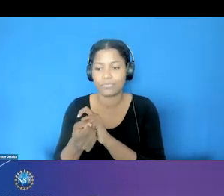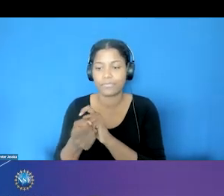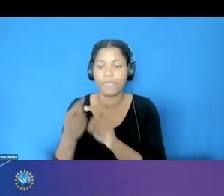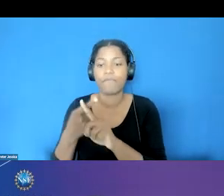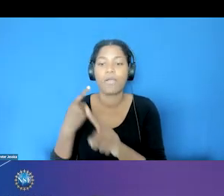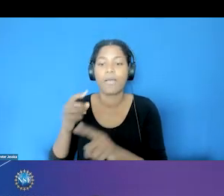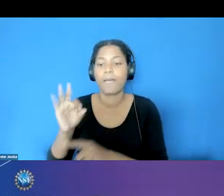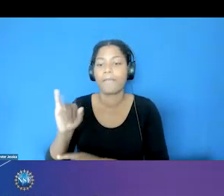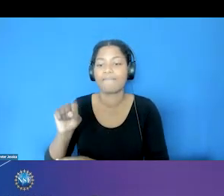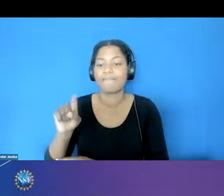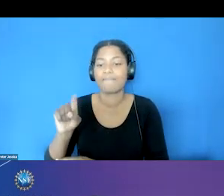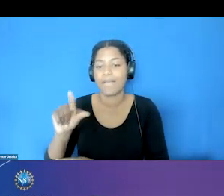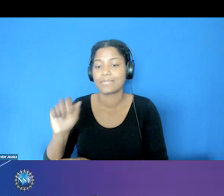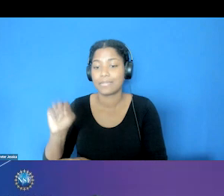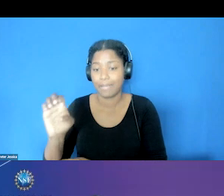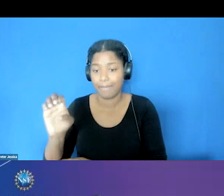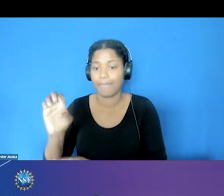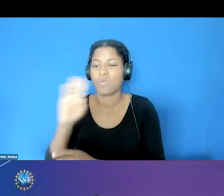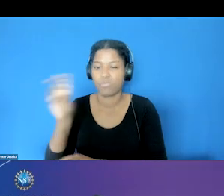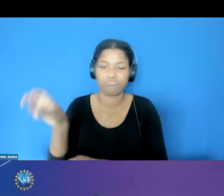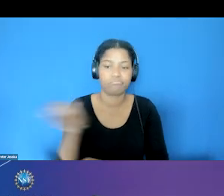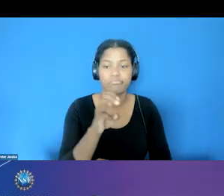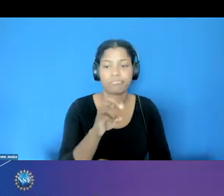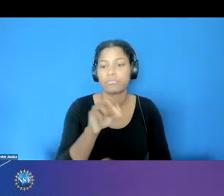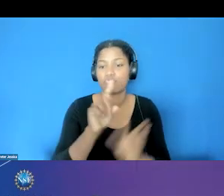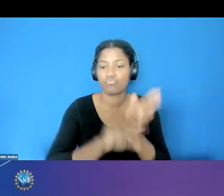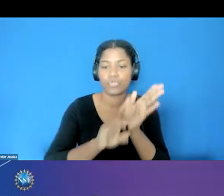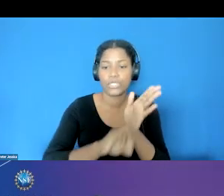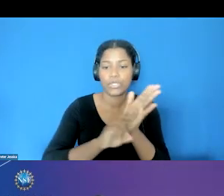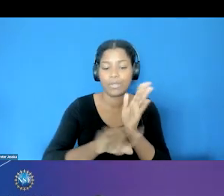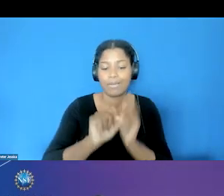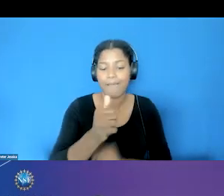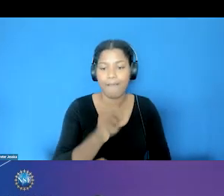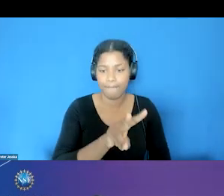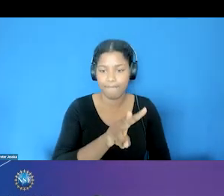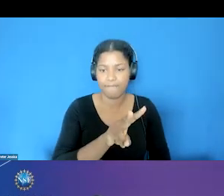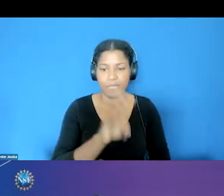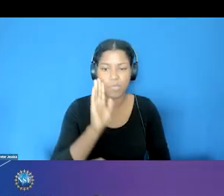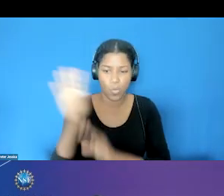And at that time, we are hoping to put some edit checks to alert organizations